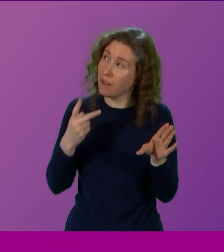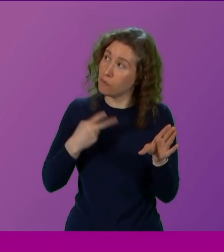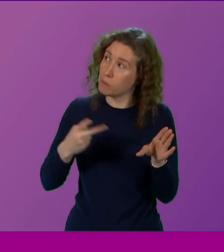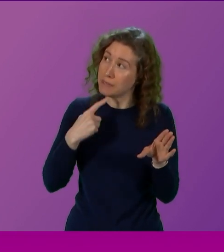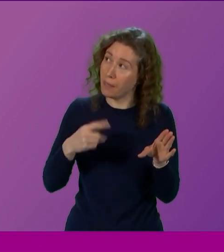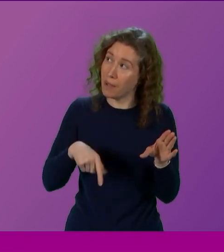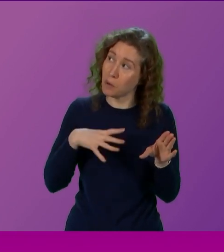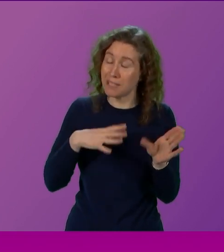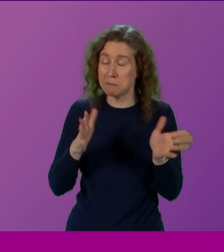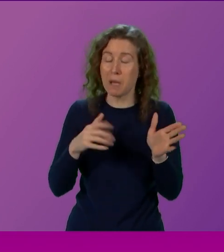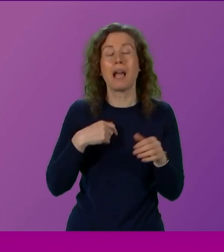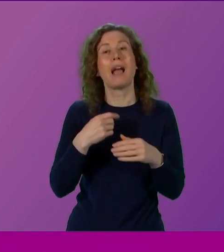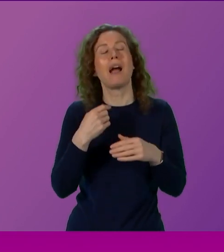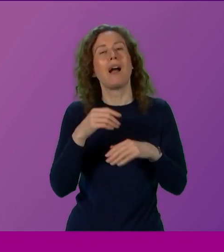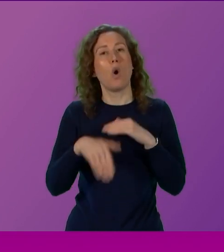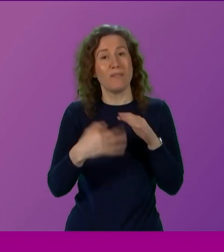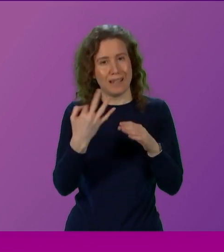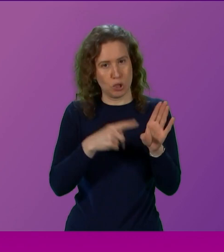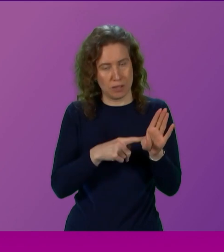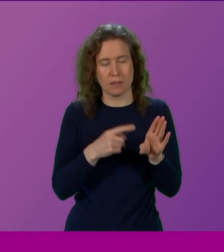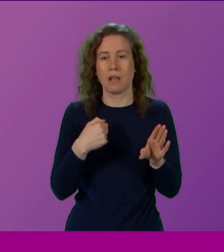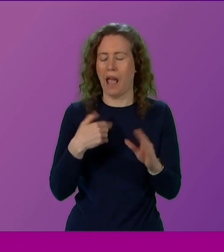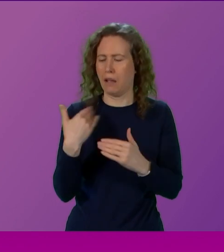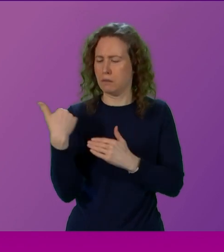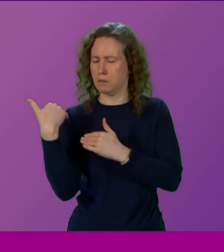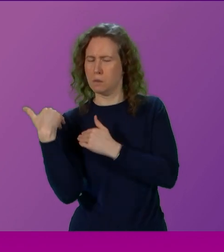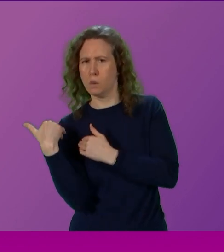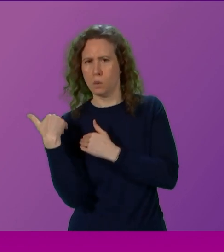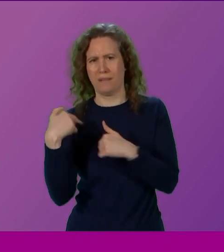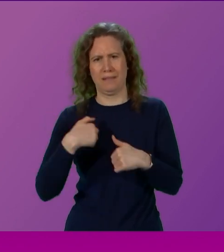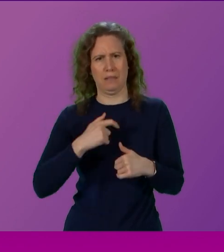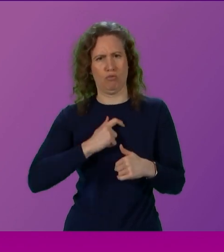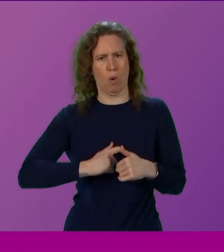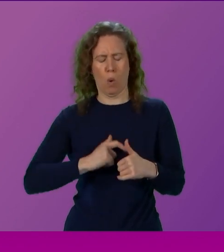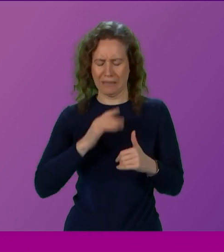twice already today. I have taken the duty and responsibility of this office seriously,